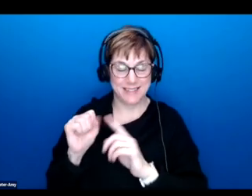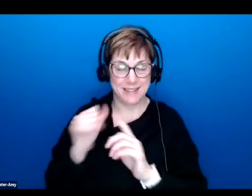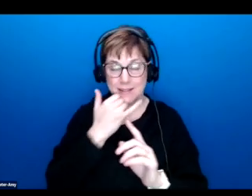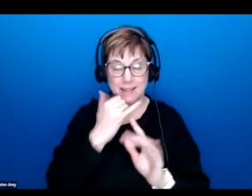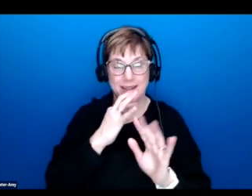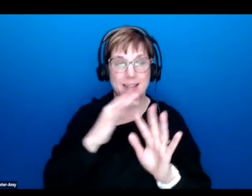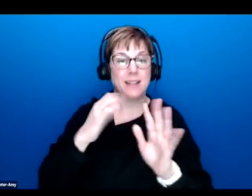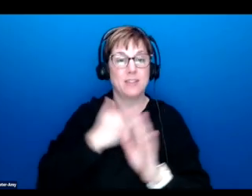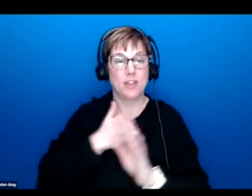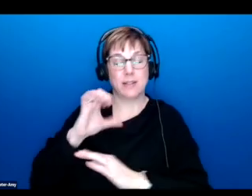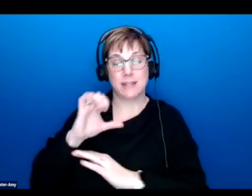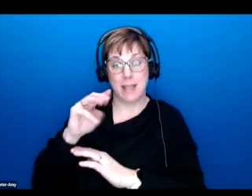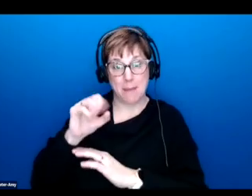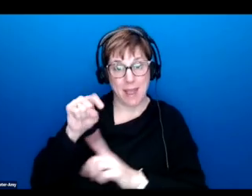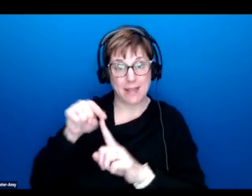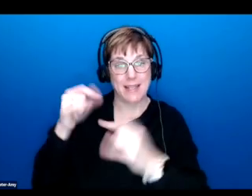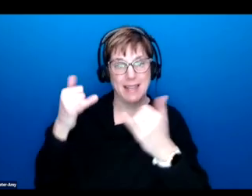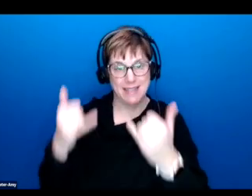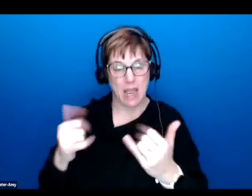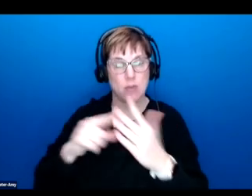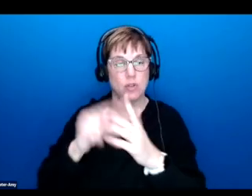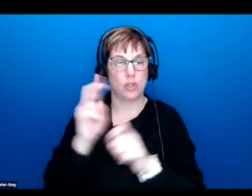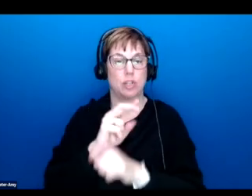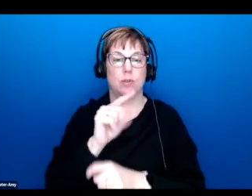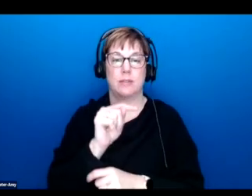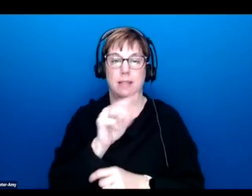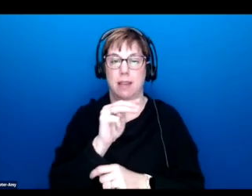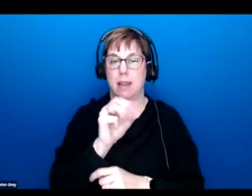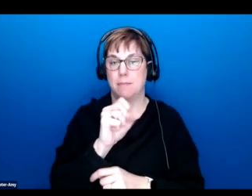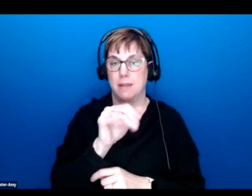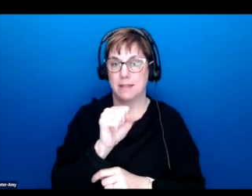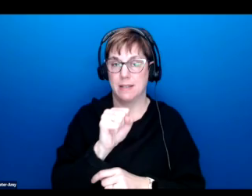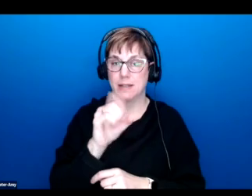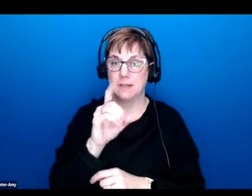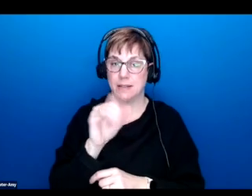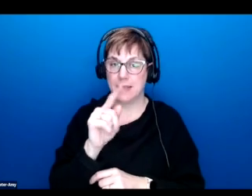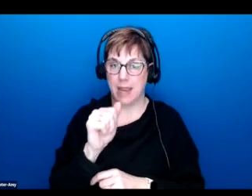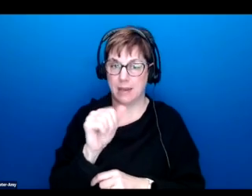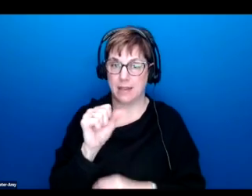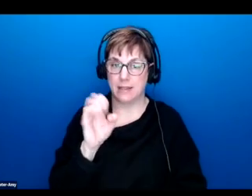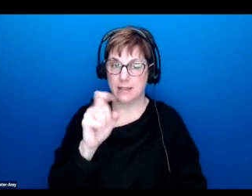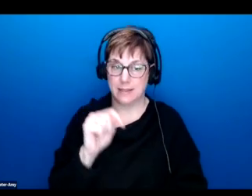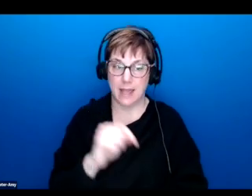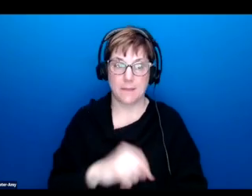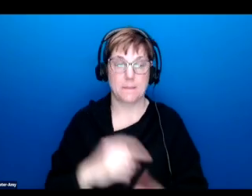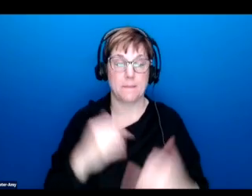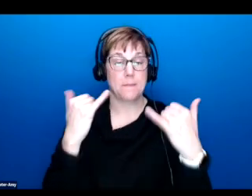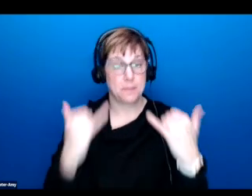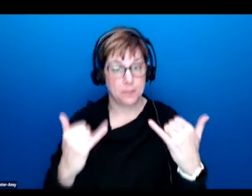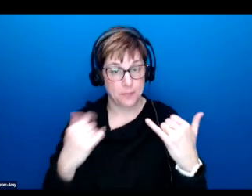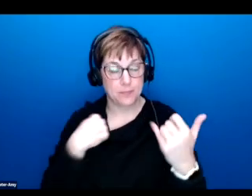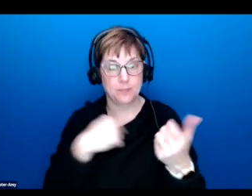is now starting to use the T-MSIS dataset. Currently we are advocating for